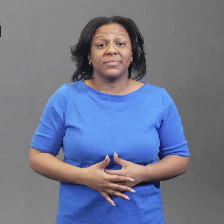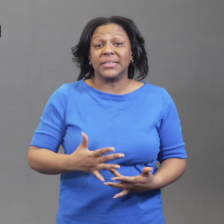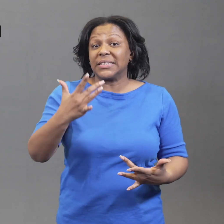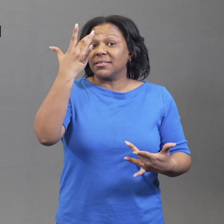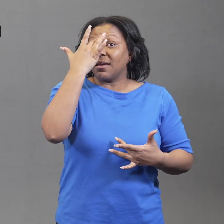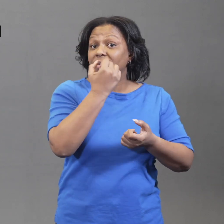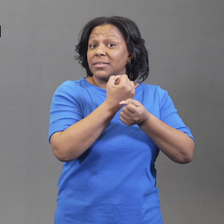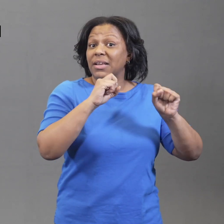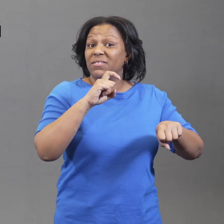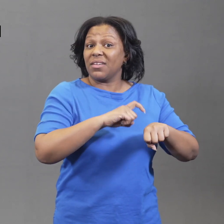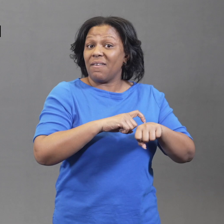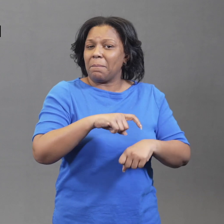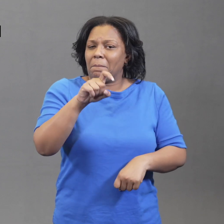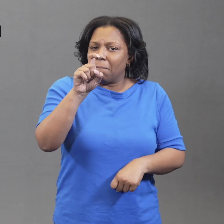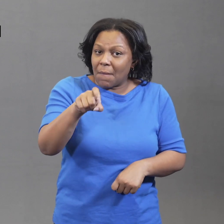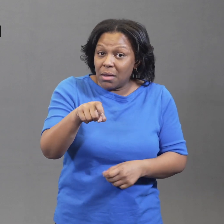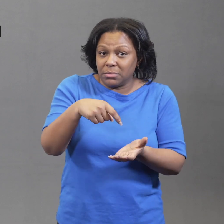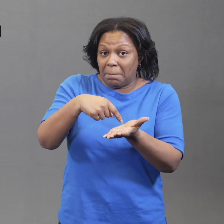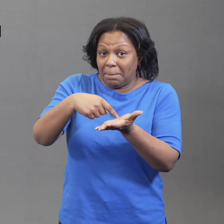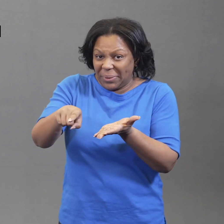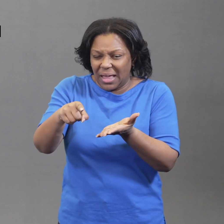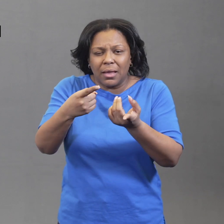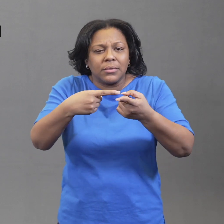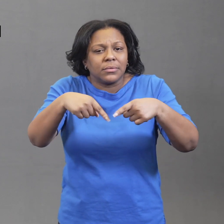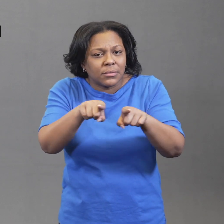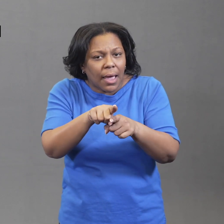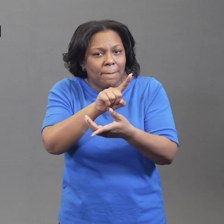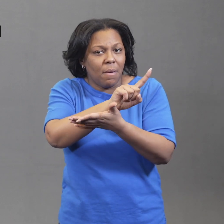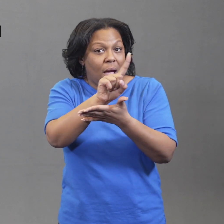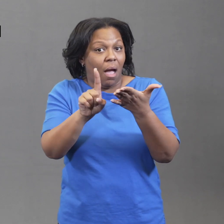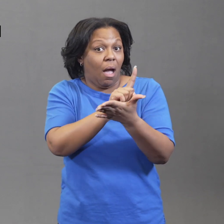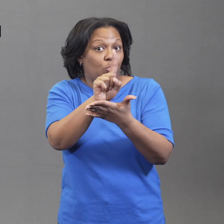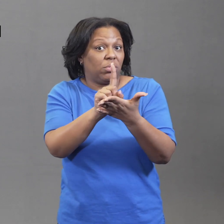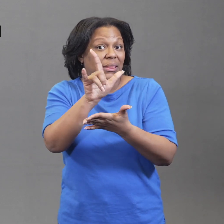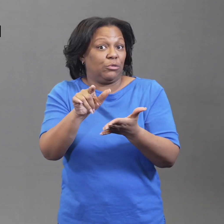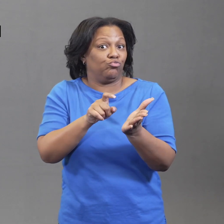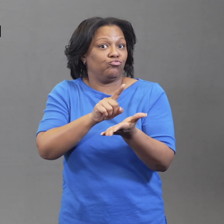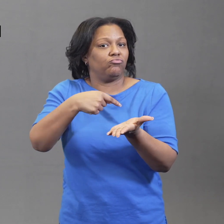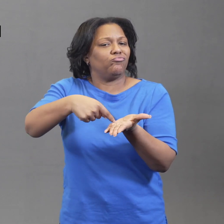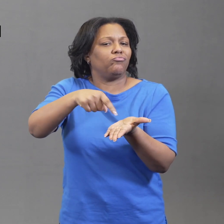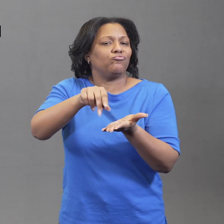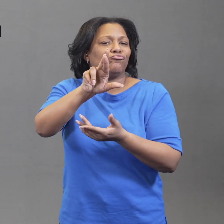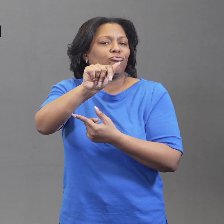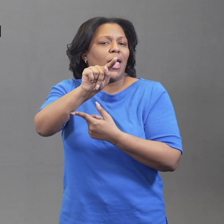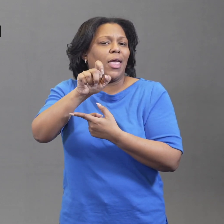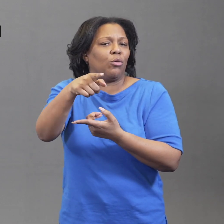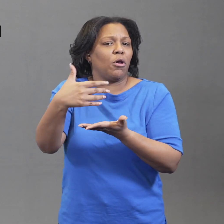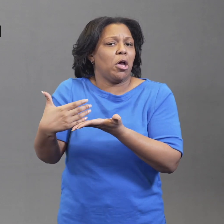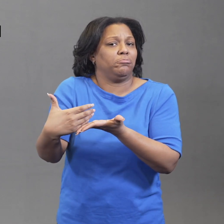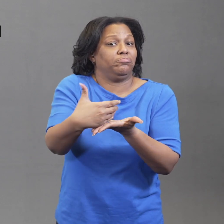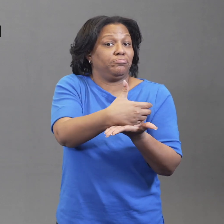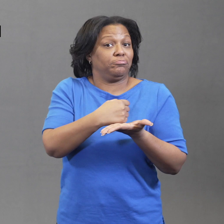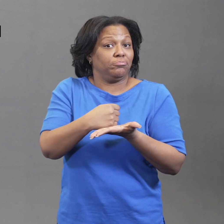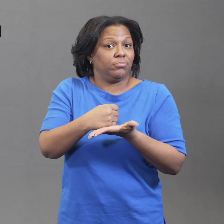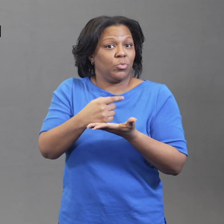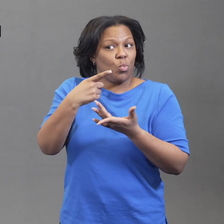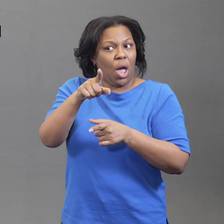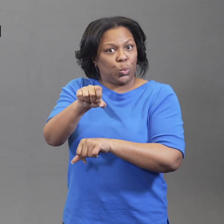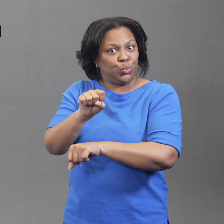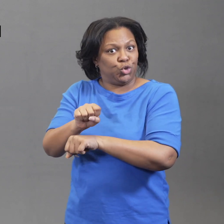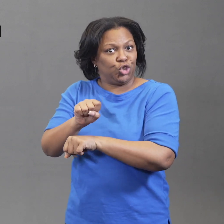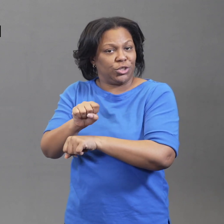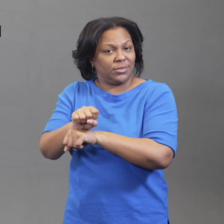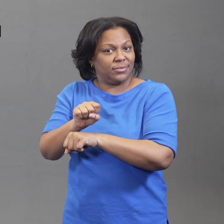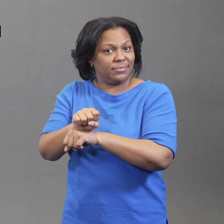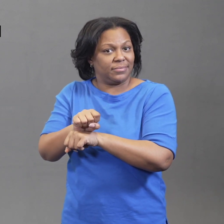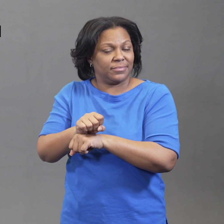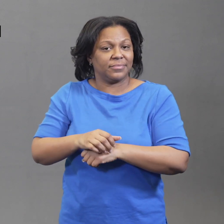Sick and safe time must be paid at the same hourly rate you earn when you are working.